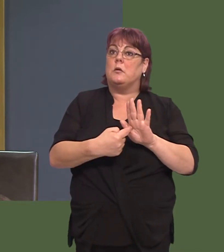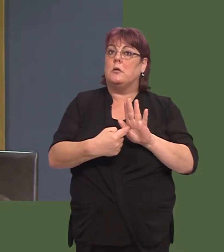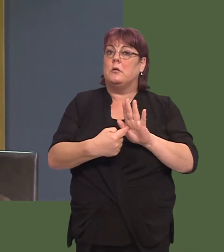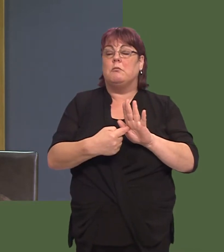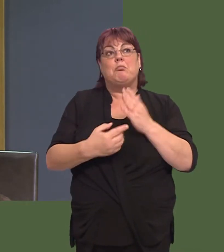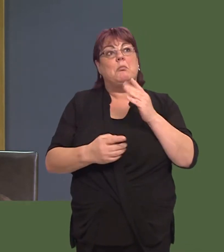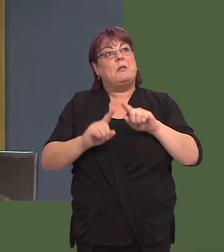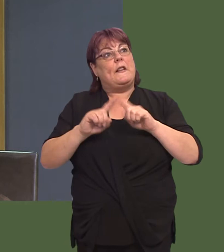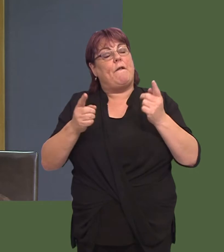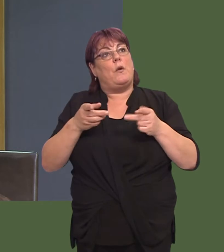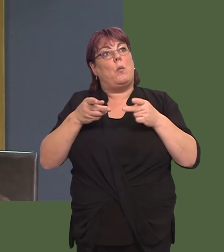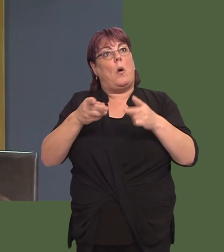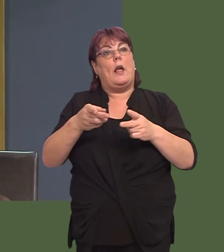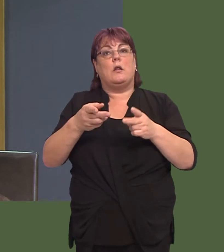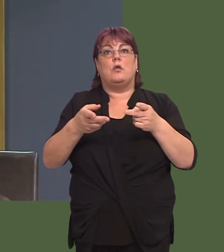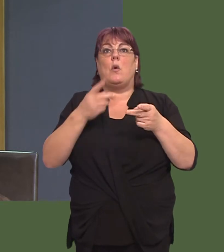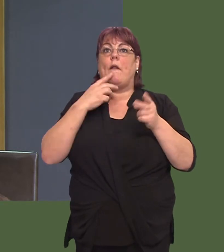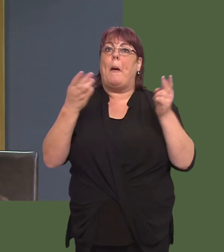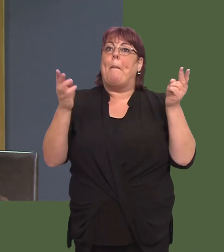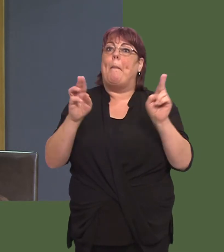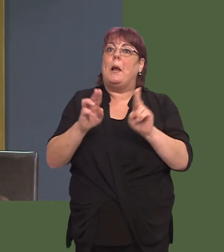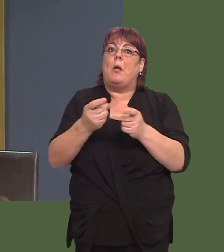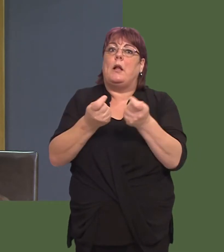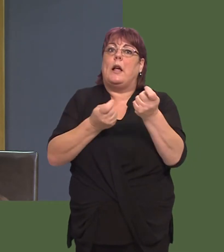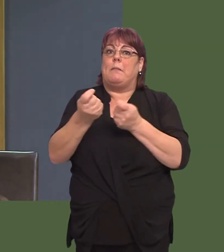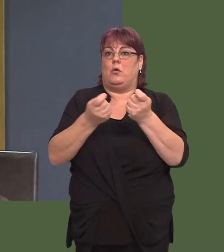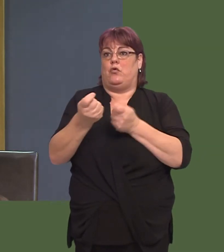to have minimal administration costs and burdens.